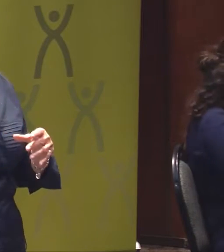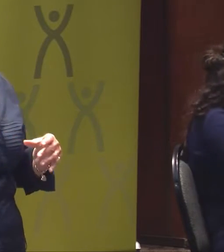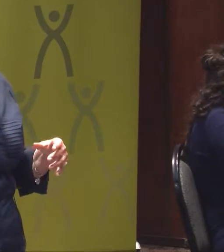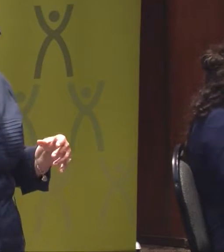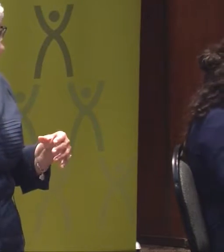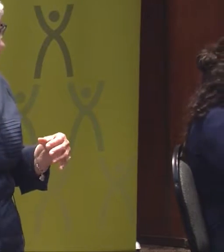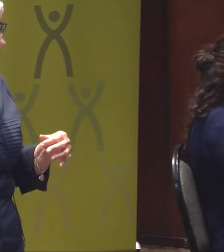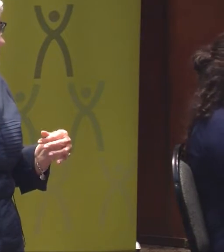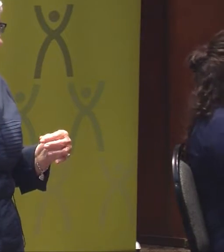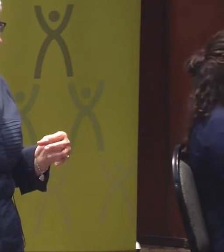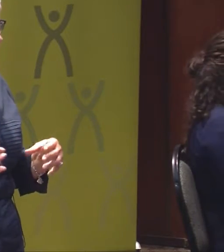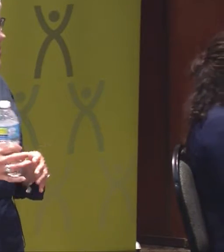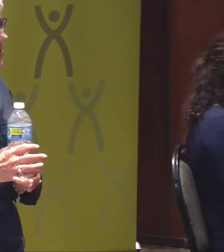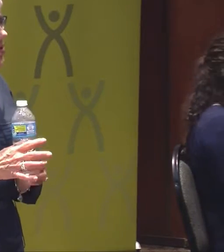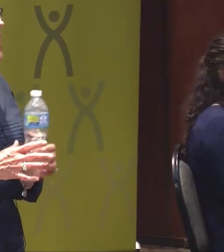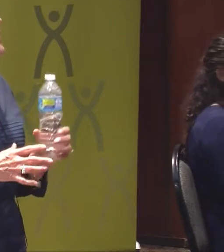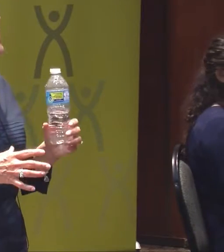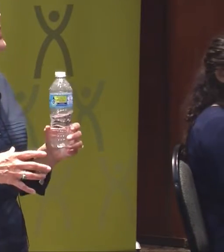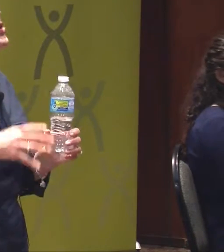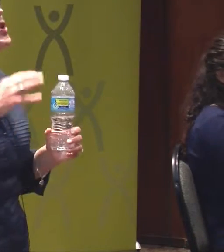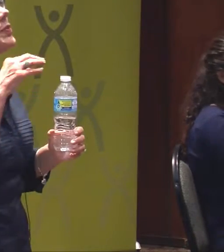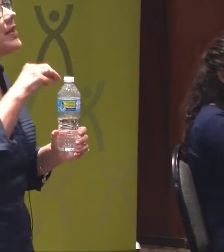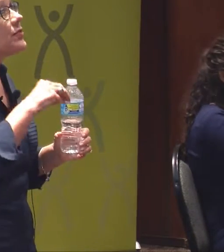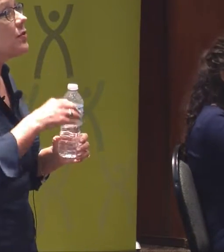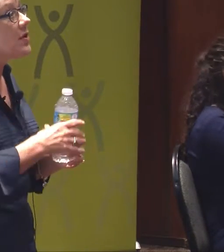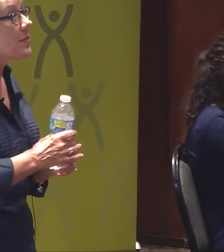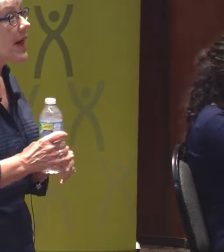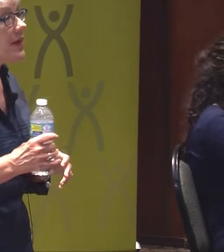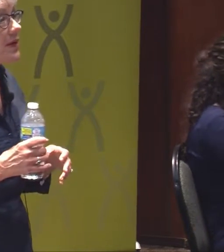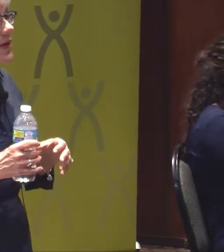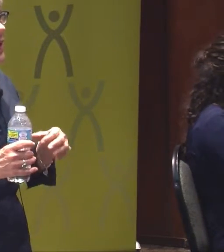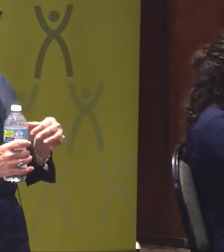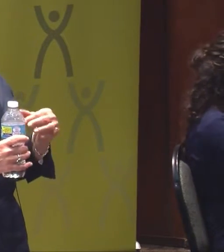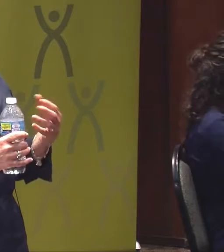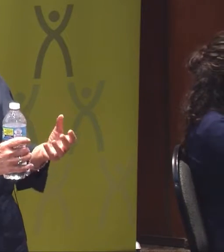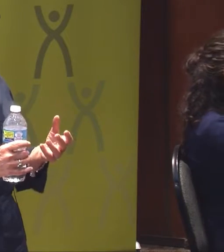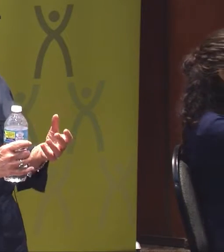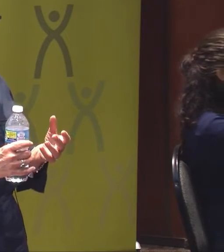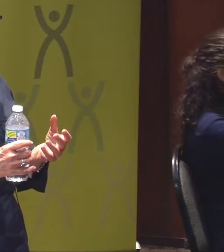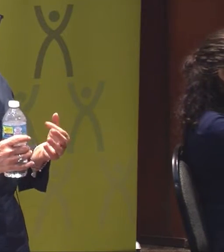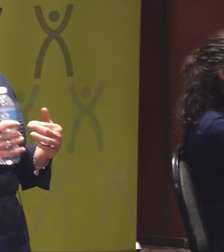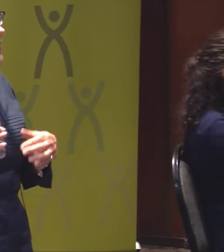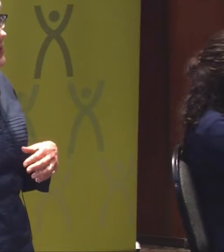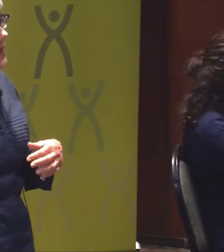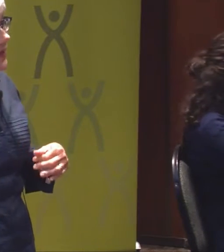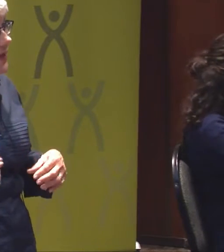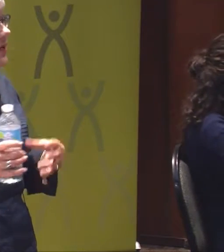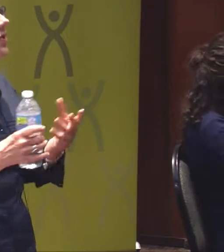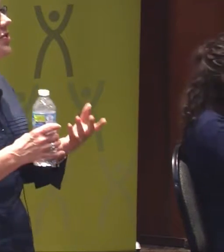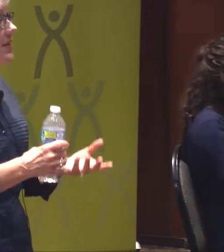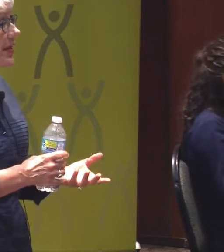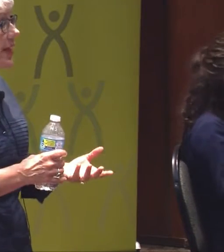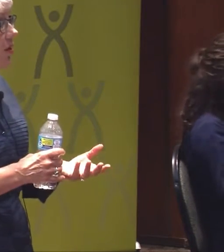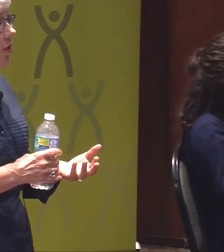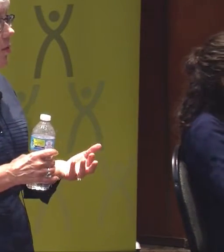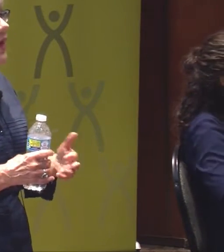Or has she/does she reach for her bottle at home and at daycare or just at home?"